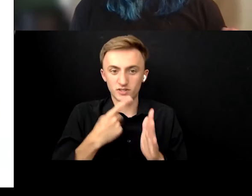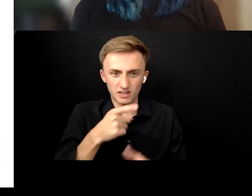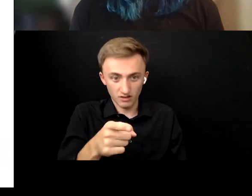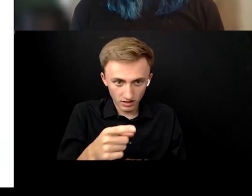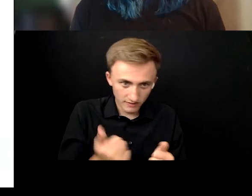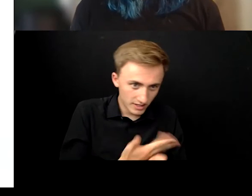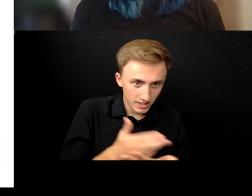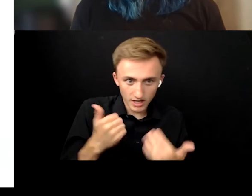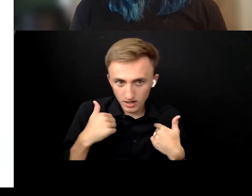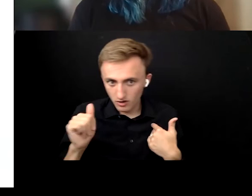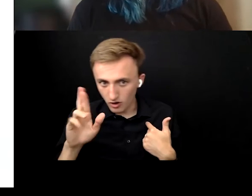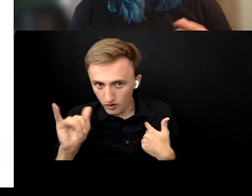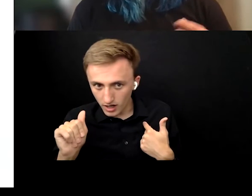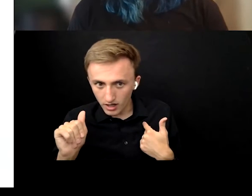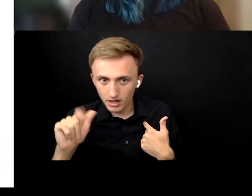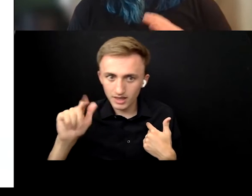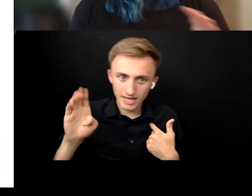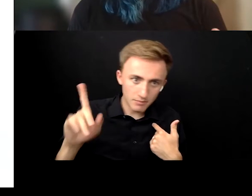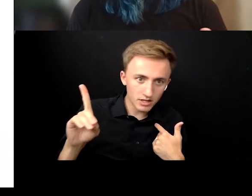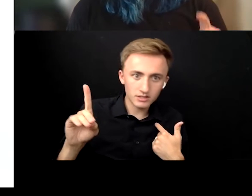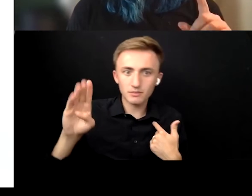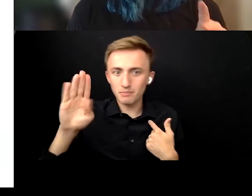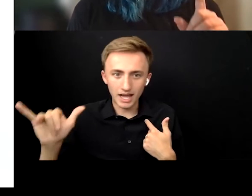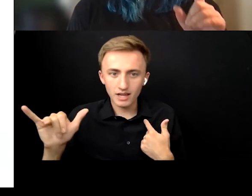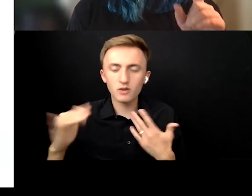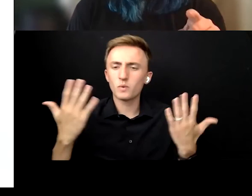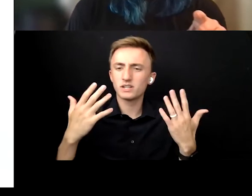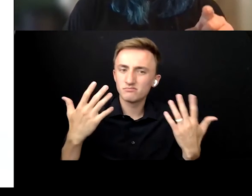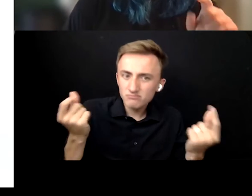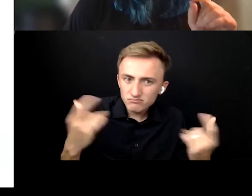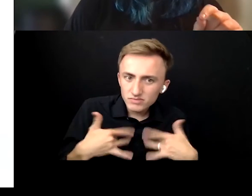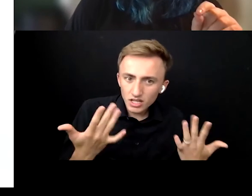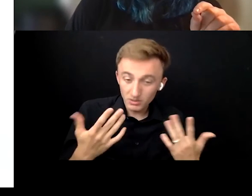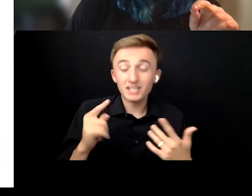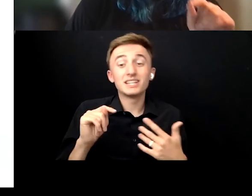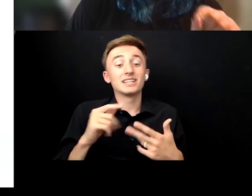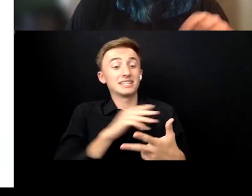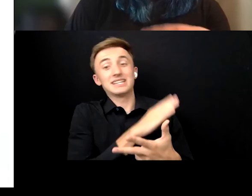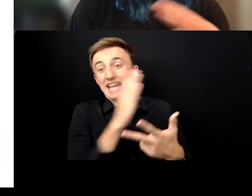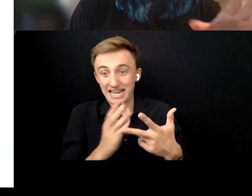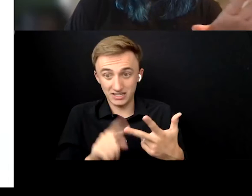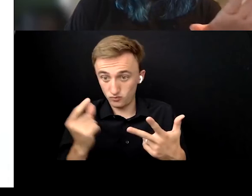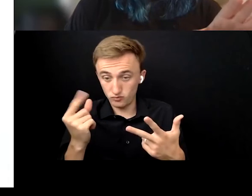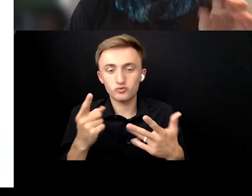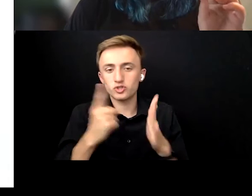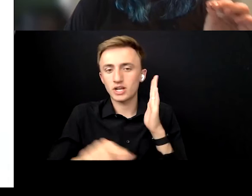so what is the deal? Next step is to check that ID because, as we can see, it is the same example,